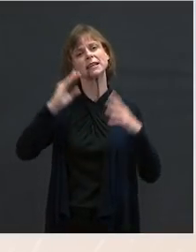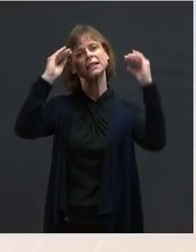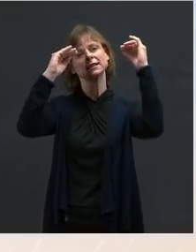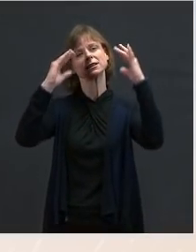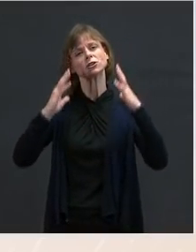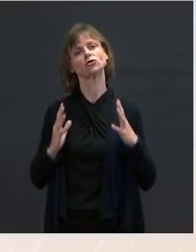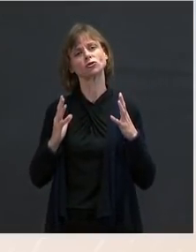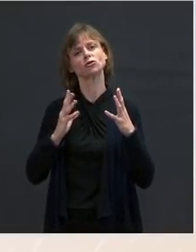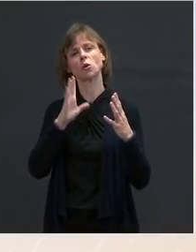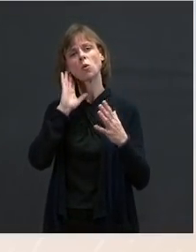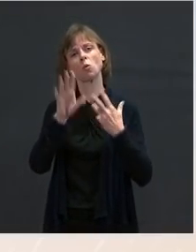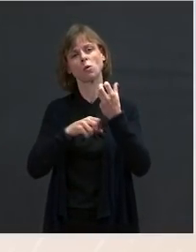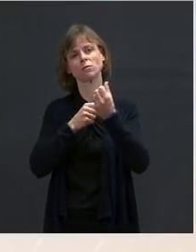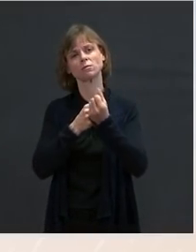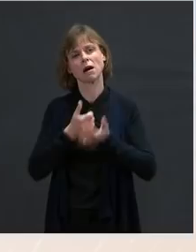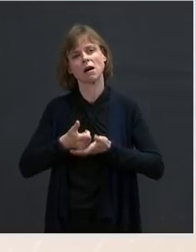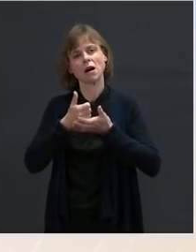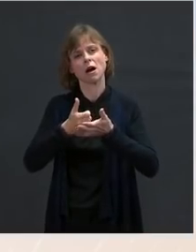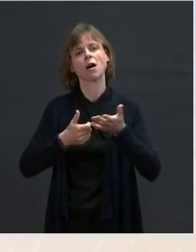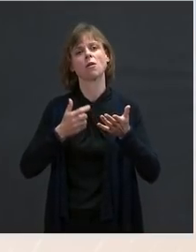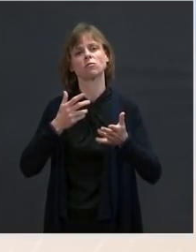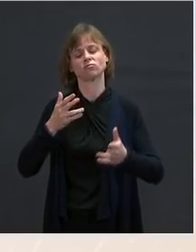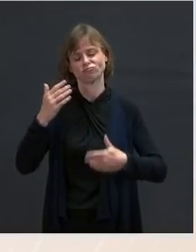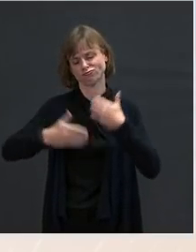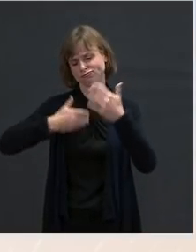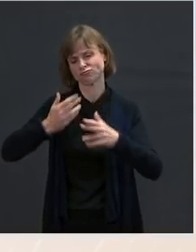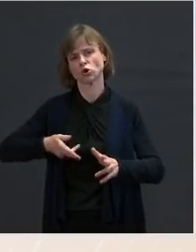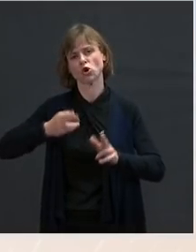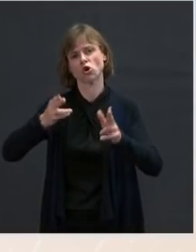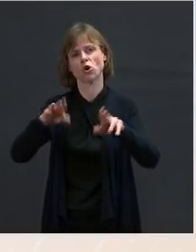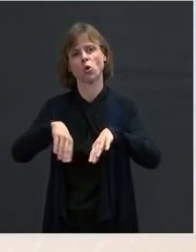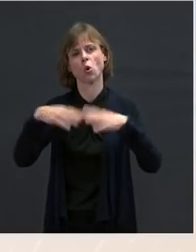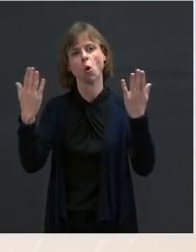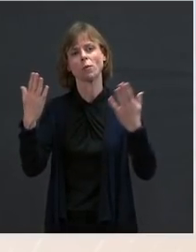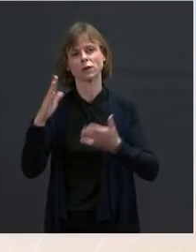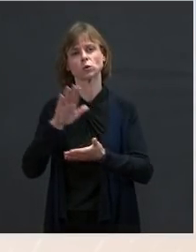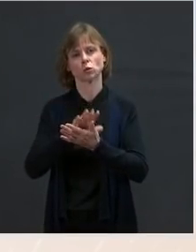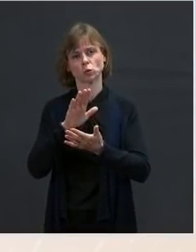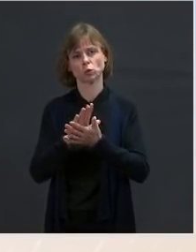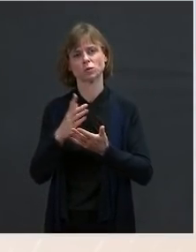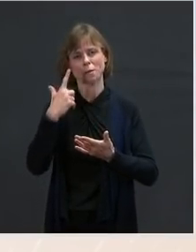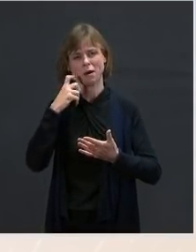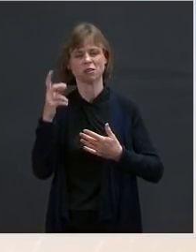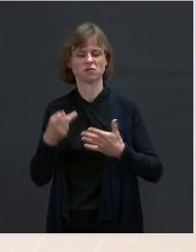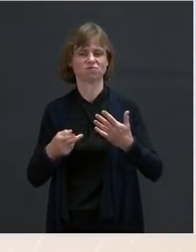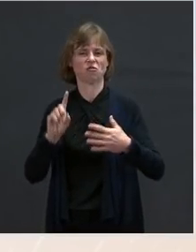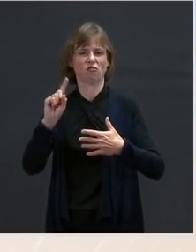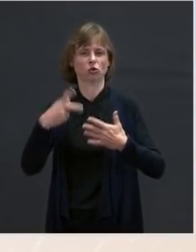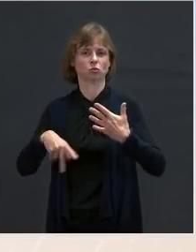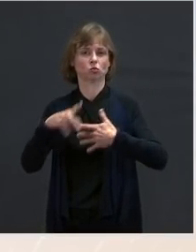and help expedite the reopening of our schools. That will be his first priority. We're eager to see him in place. And Congresswoman Marcia Fudge,